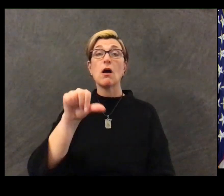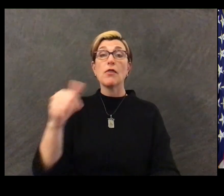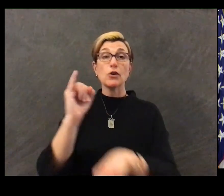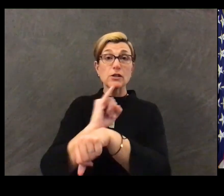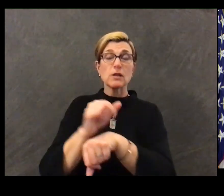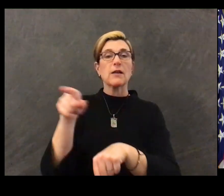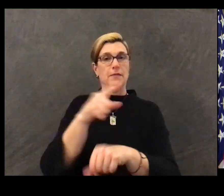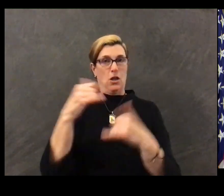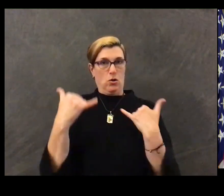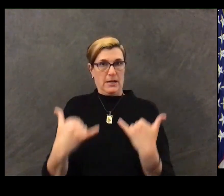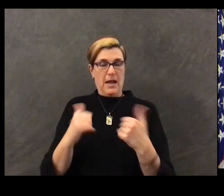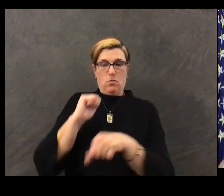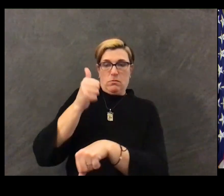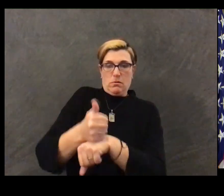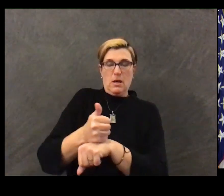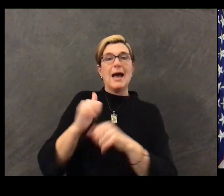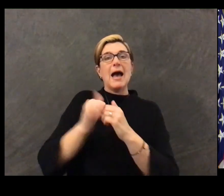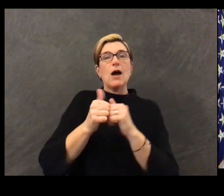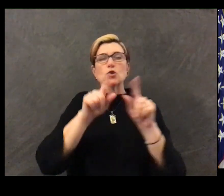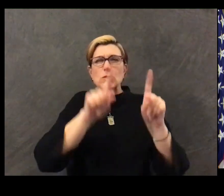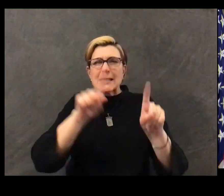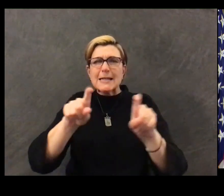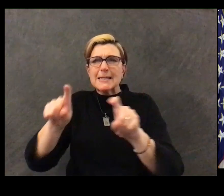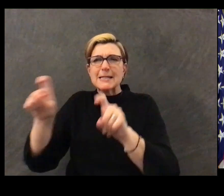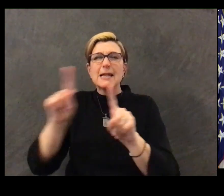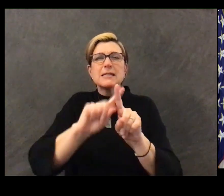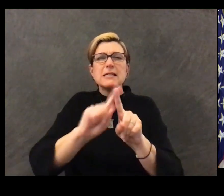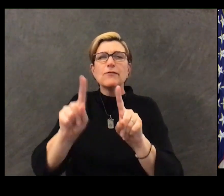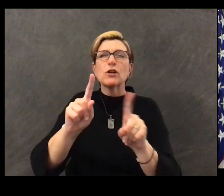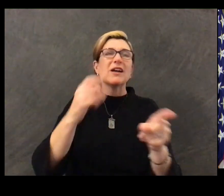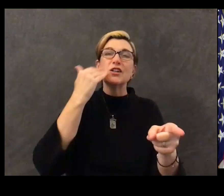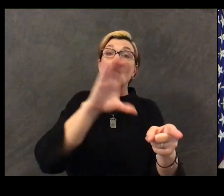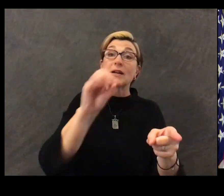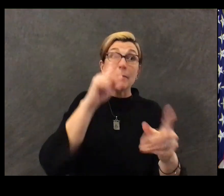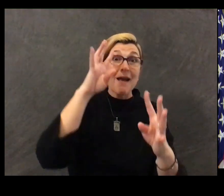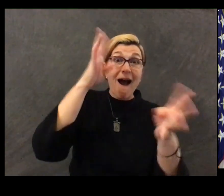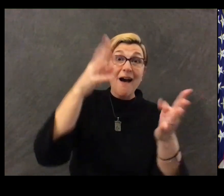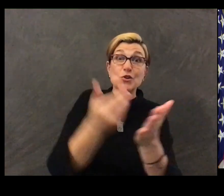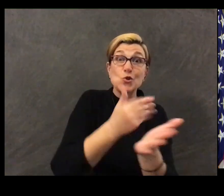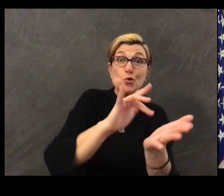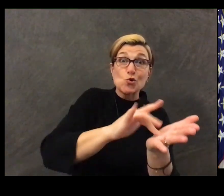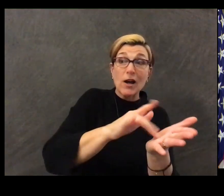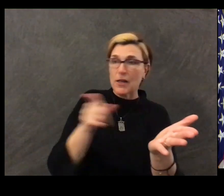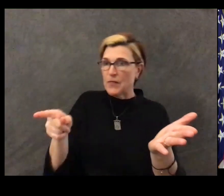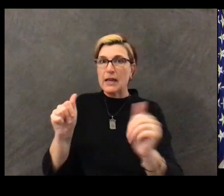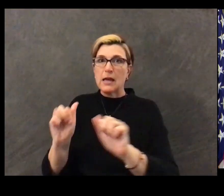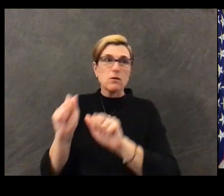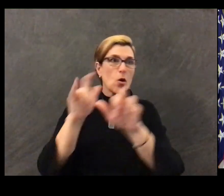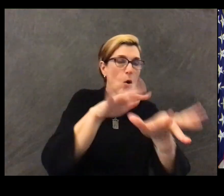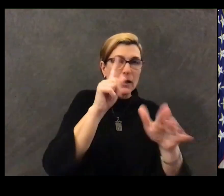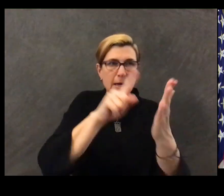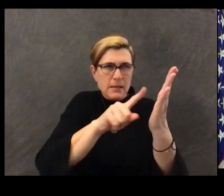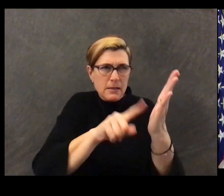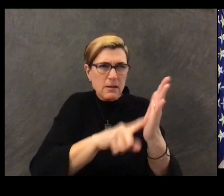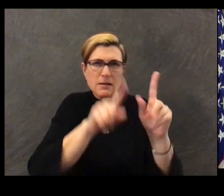trial protocols to test multiple promising new drugs at the same time when they're doing a lot of we do it a lot of testing right now